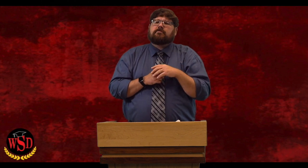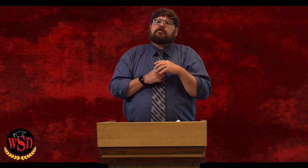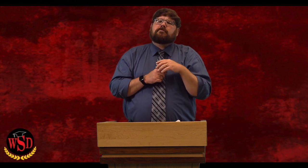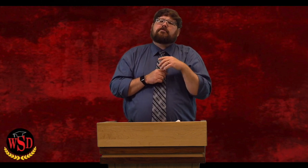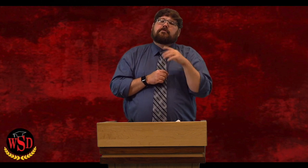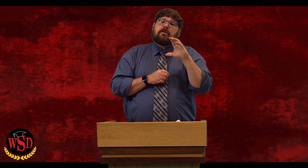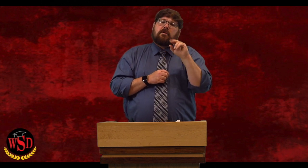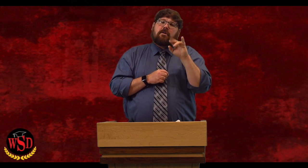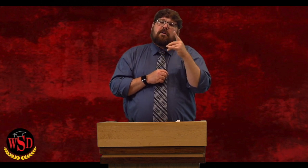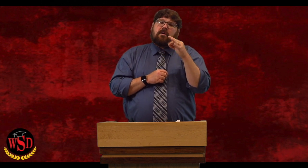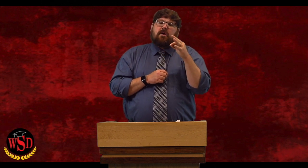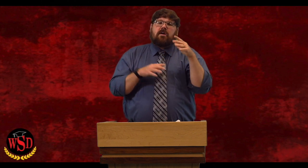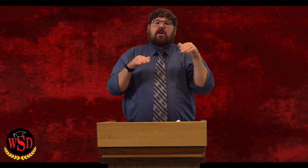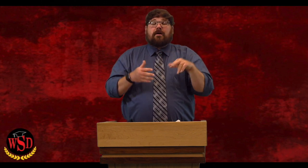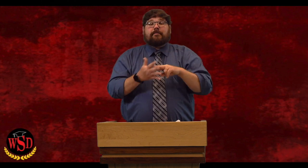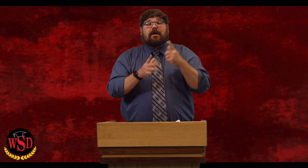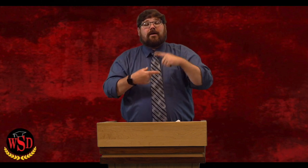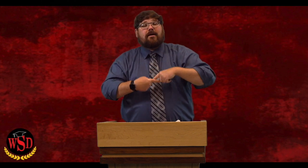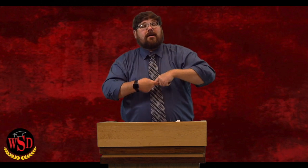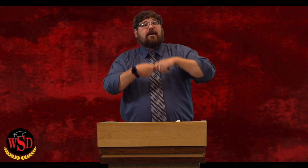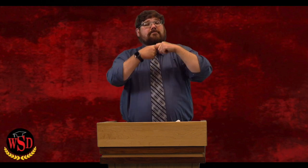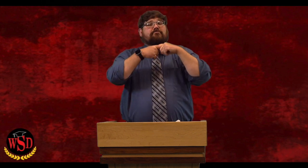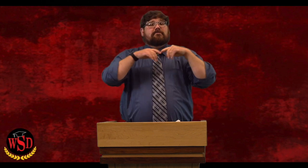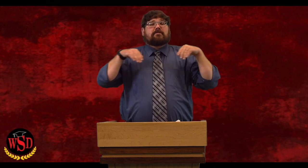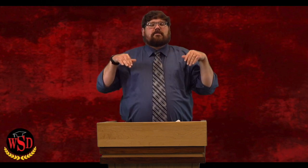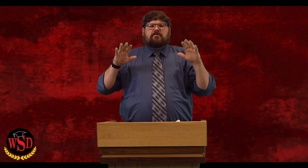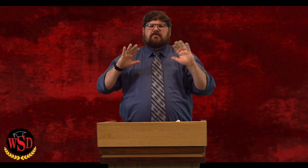COVID-19 didn't put everything on hold.